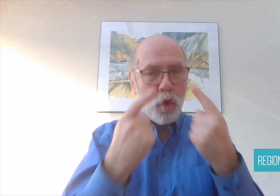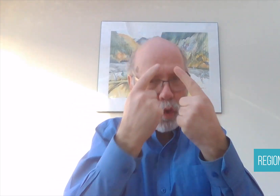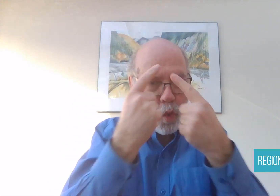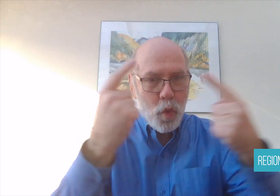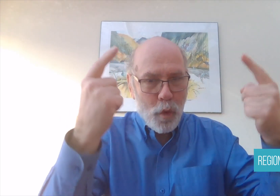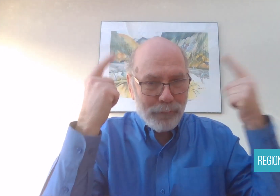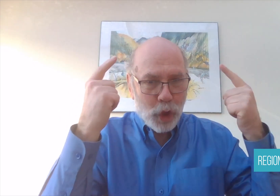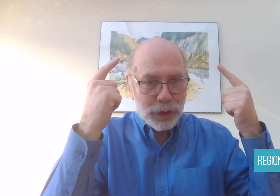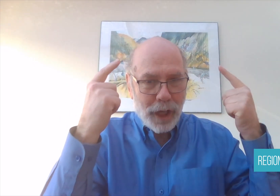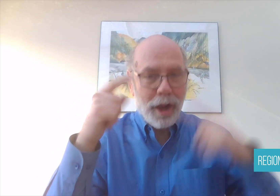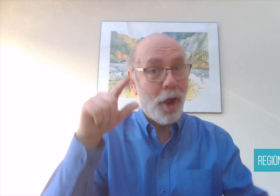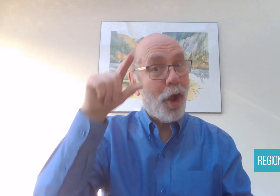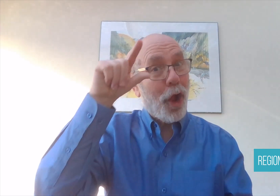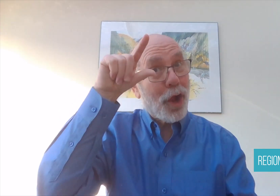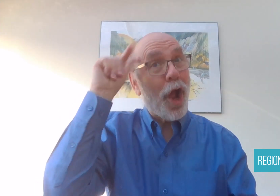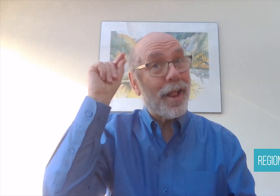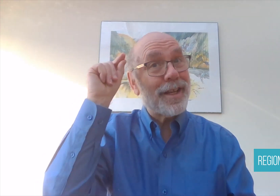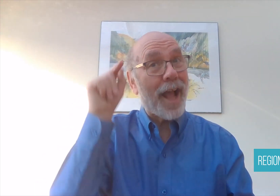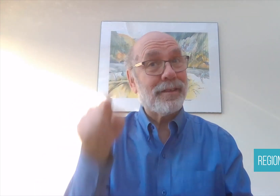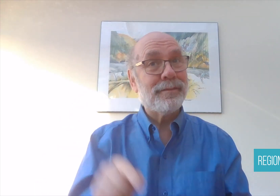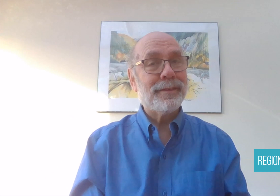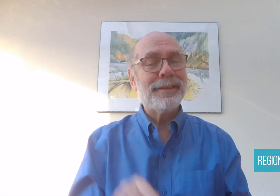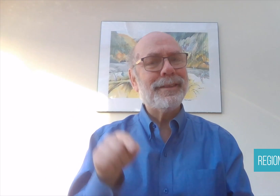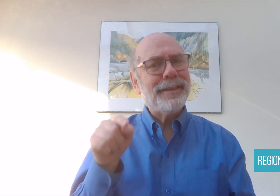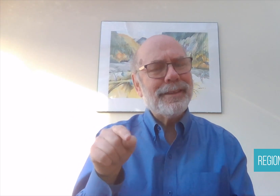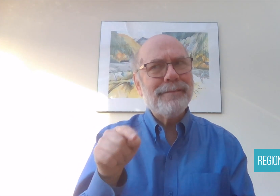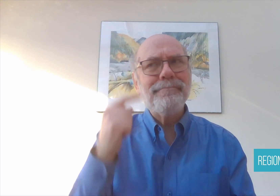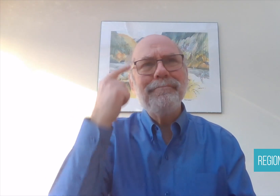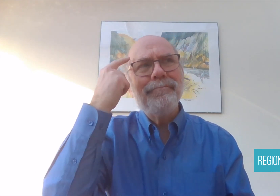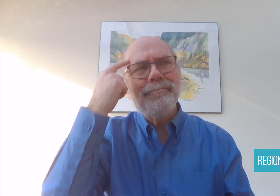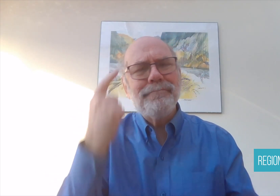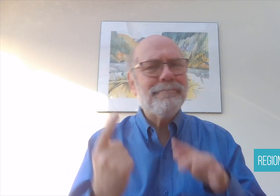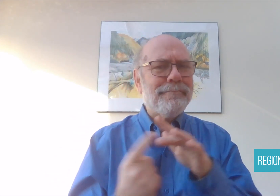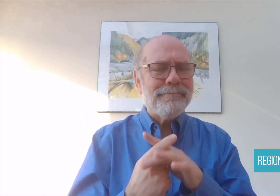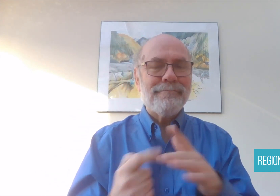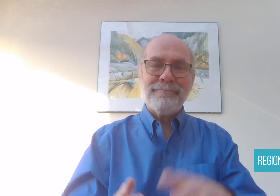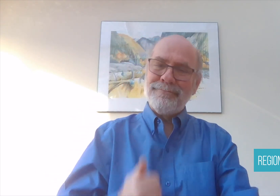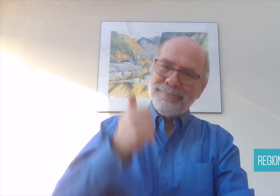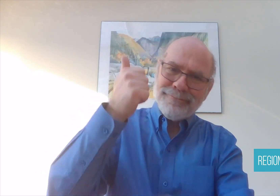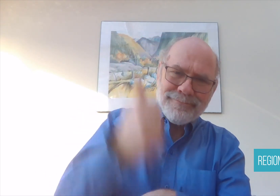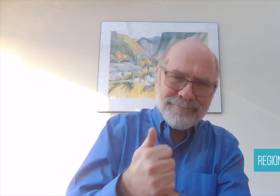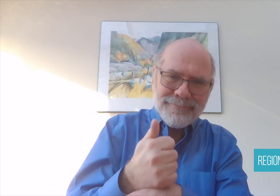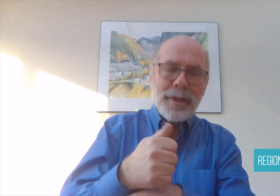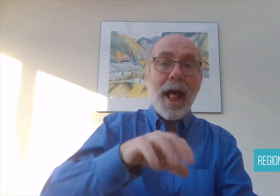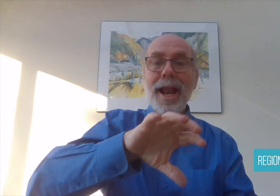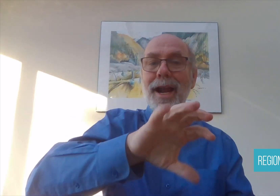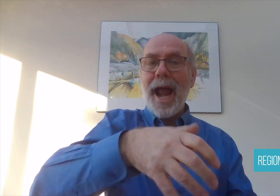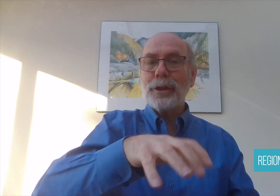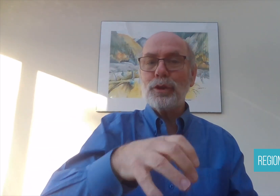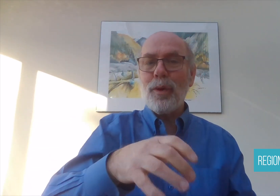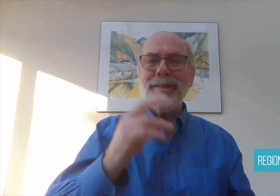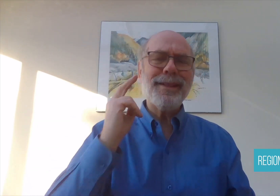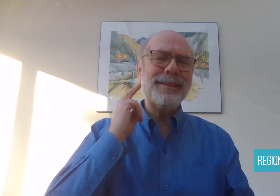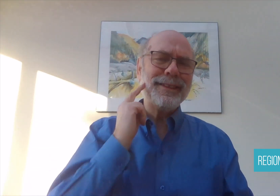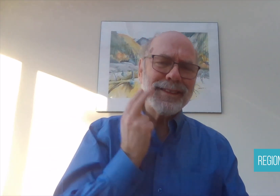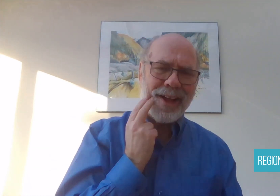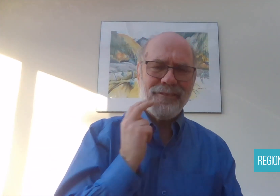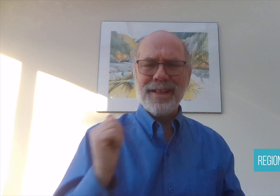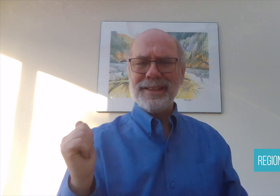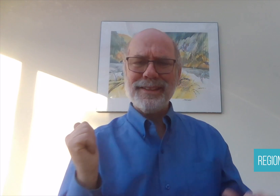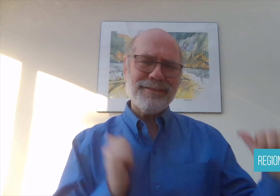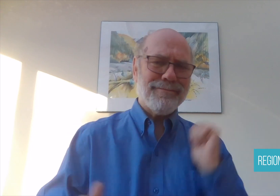He graduated from Gallaudet University.